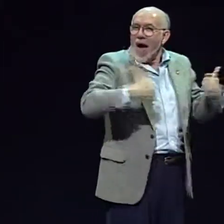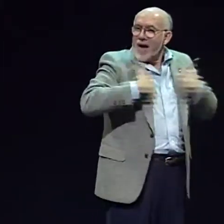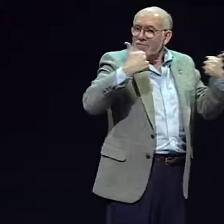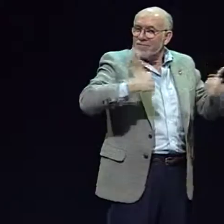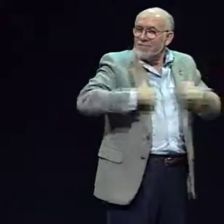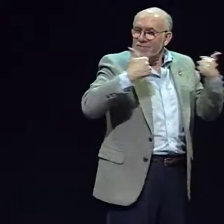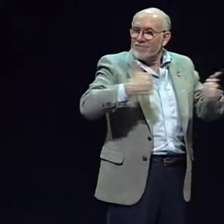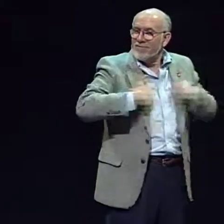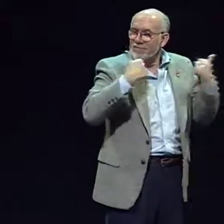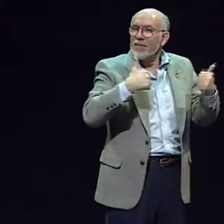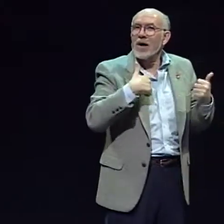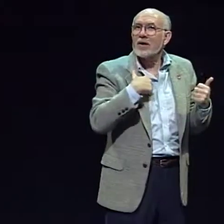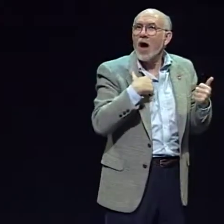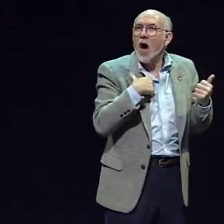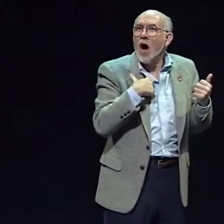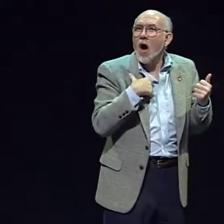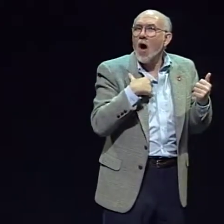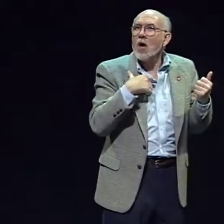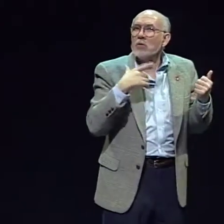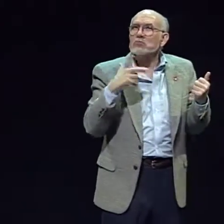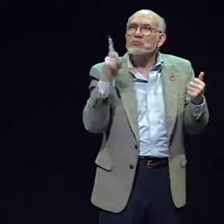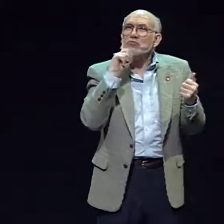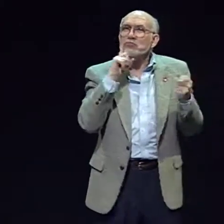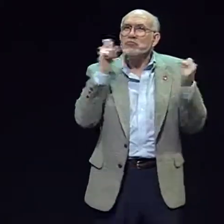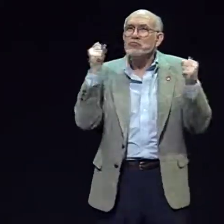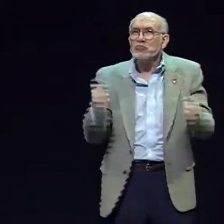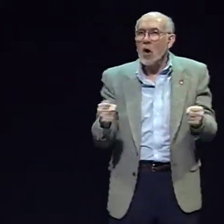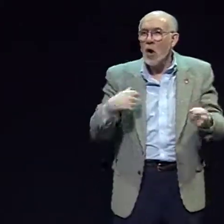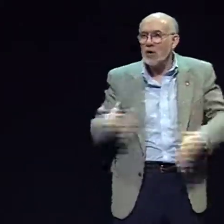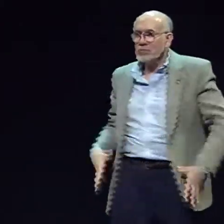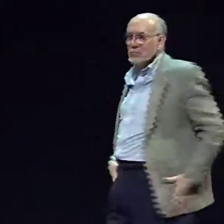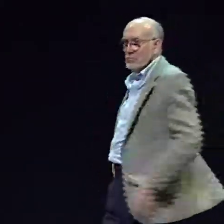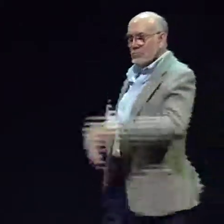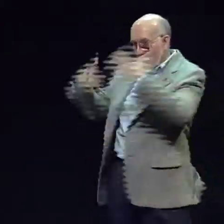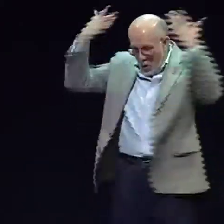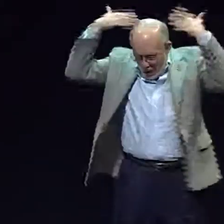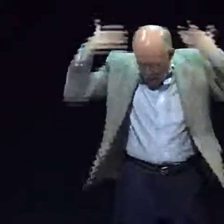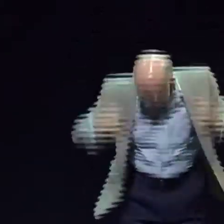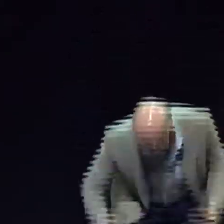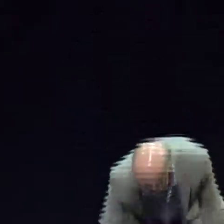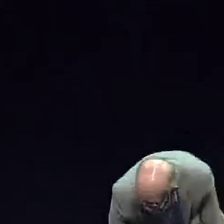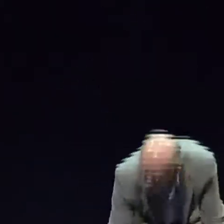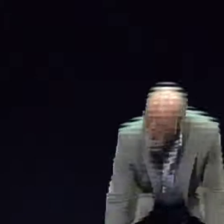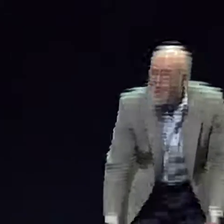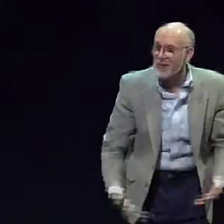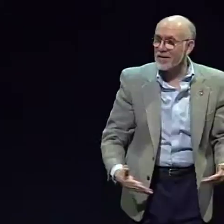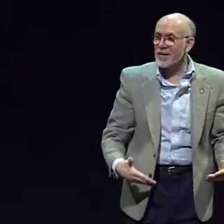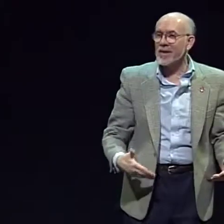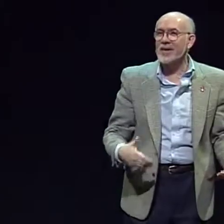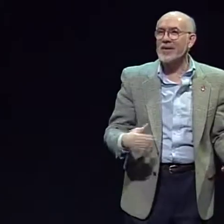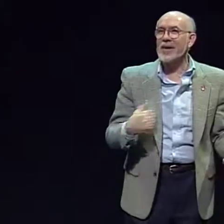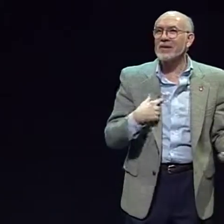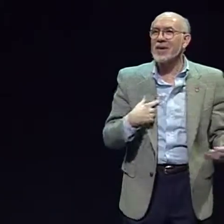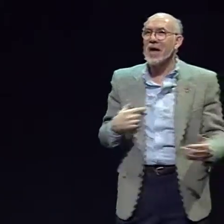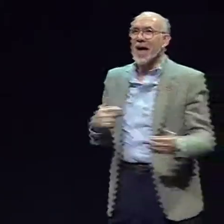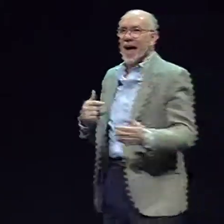THE WATER FROM THE DEAD SEA AND MAKE IT ALIVE AGAIN. AND HAVING BODY SHIFTING--